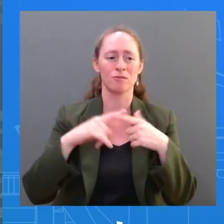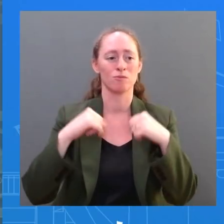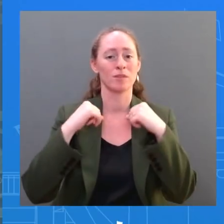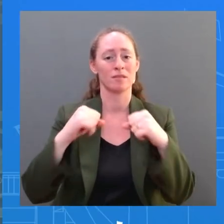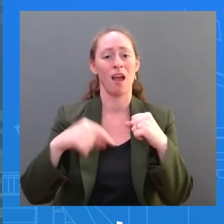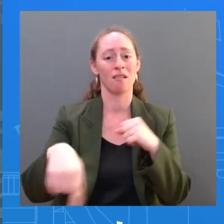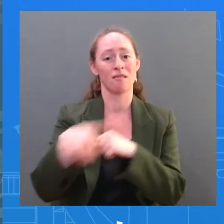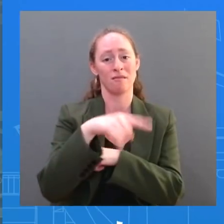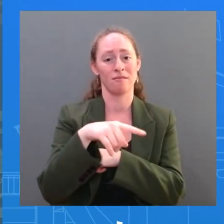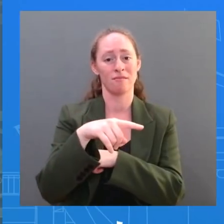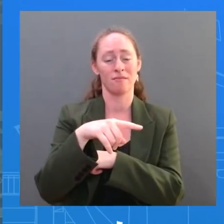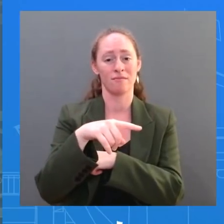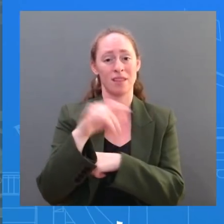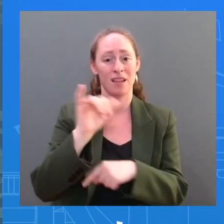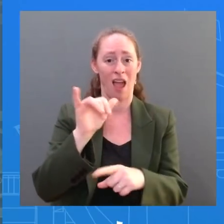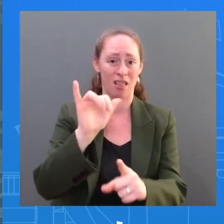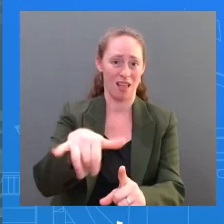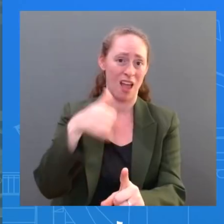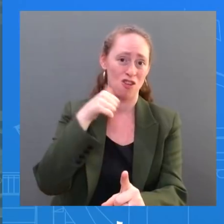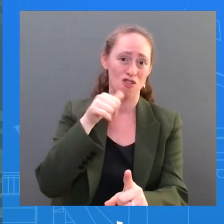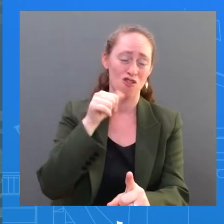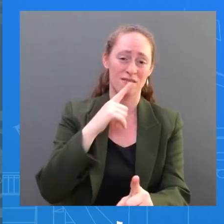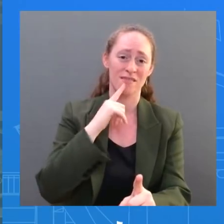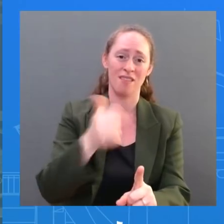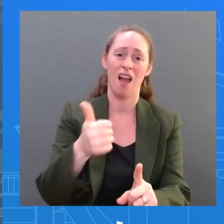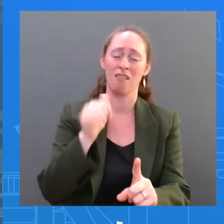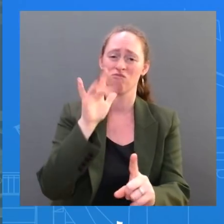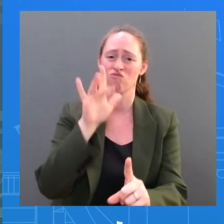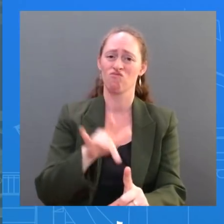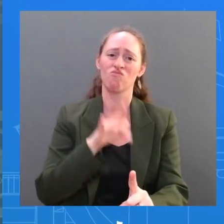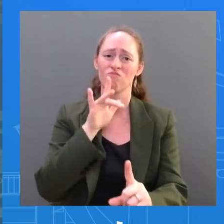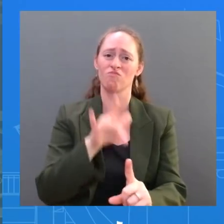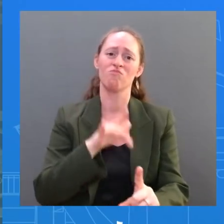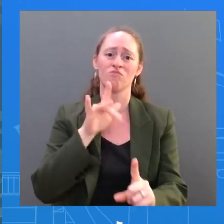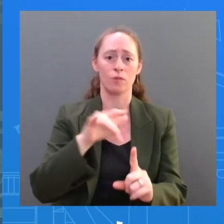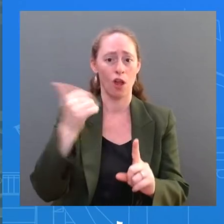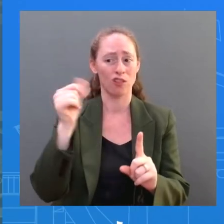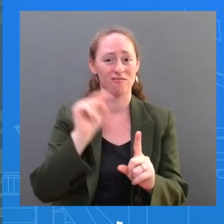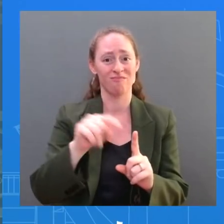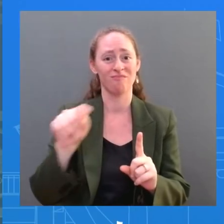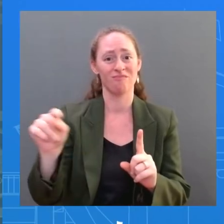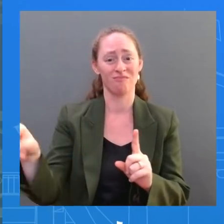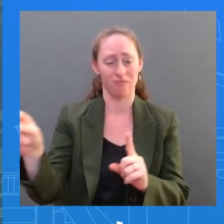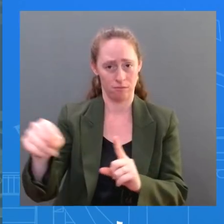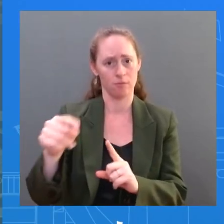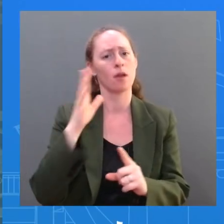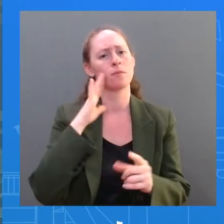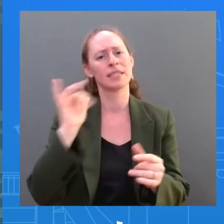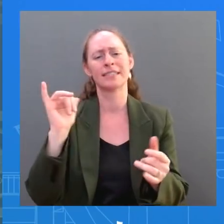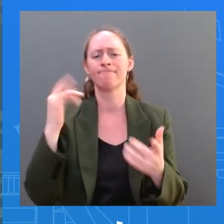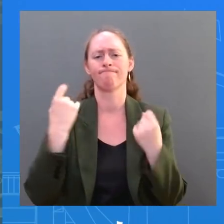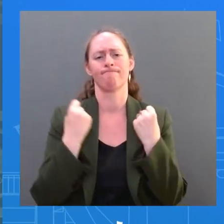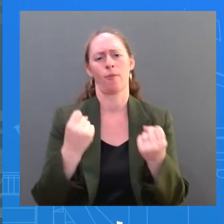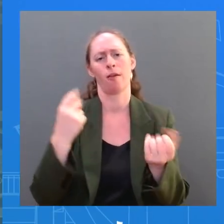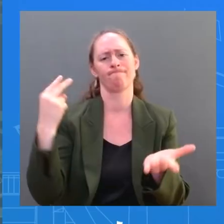But at the same time, he's going to call it out and use his bully pulpit to make it clear of what is happening out there is unacceptable.